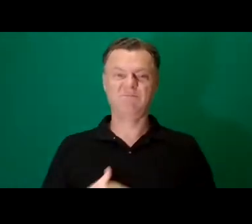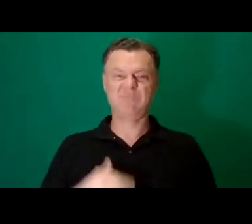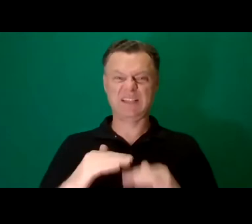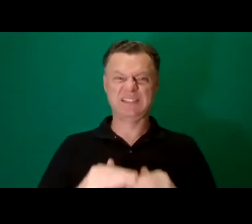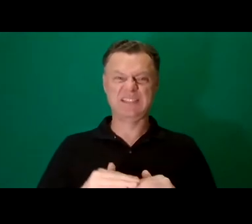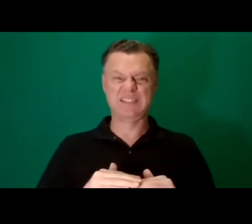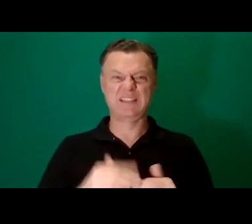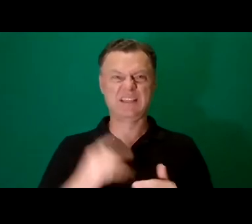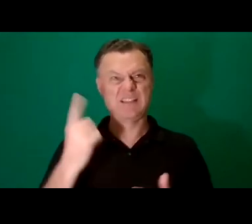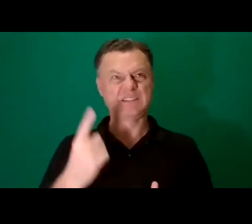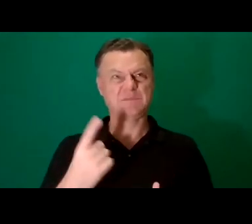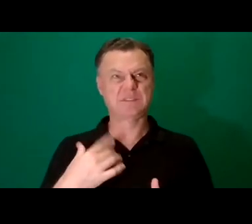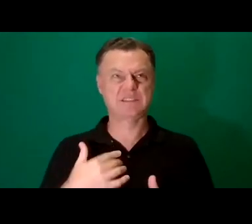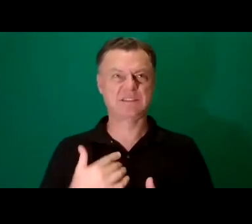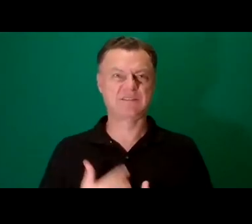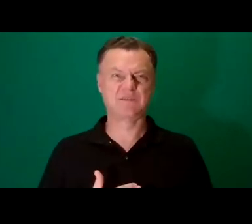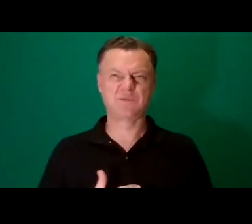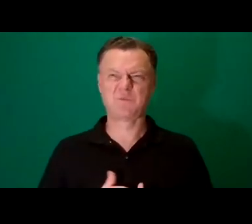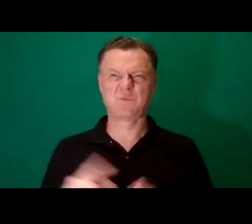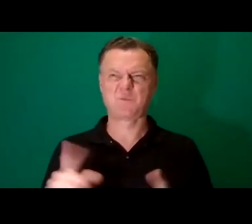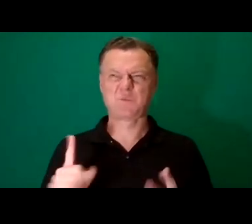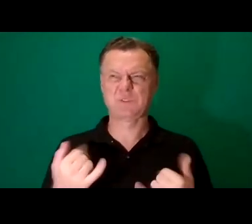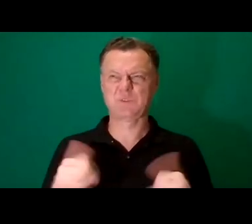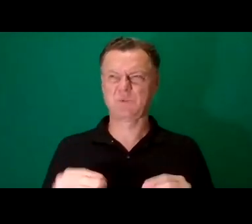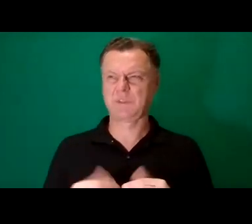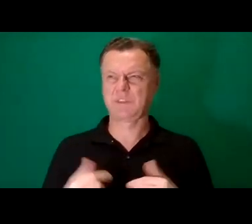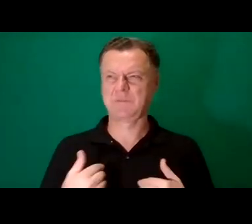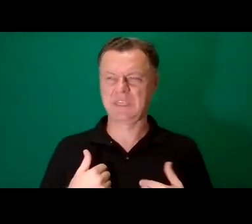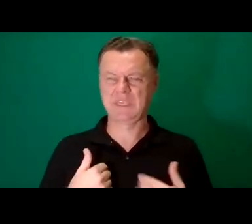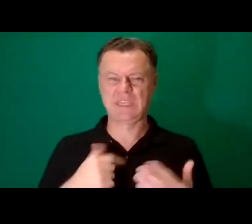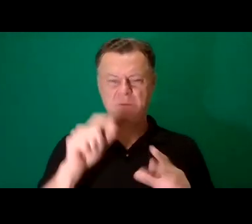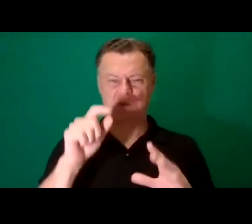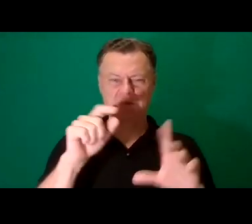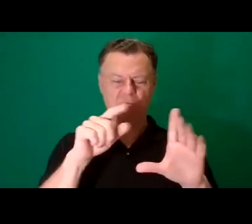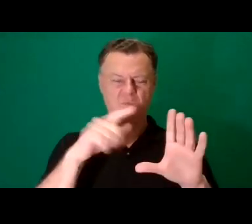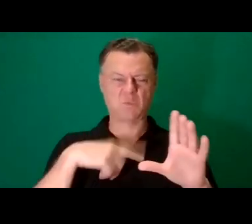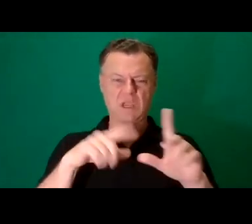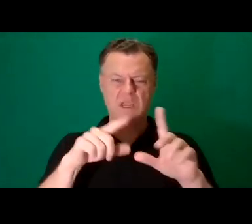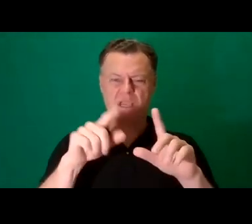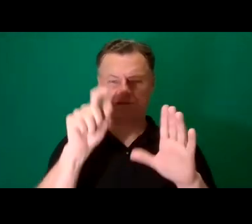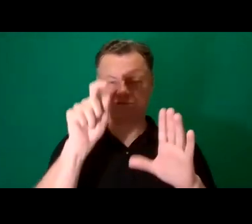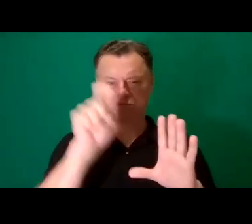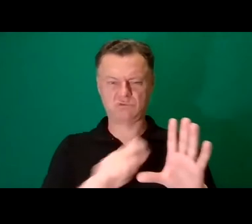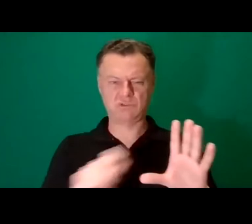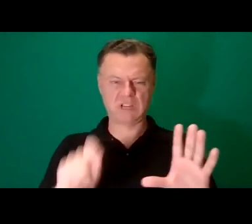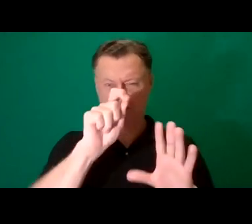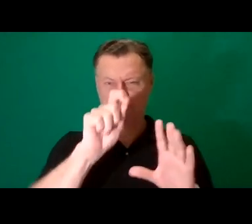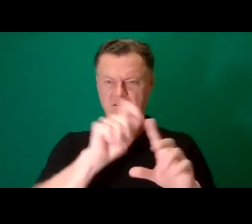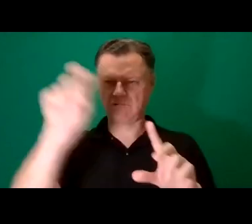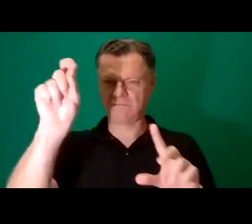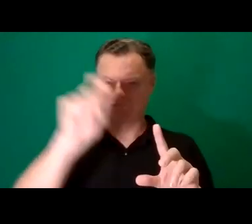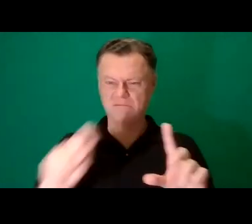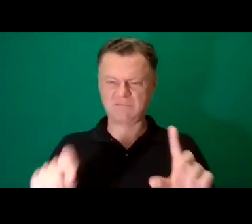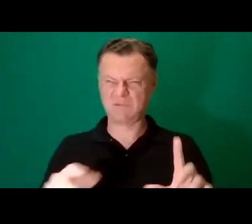"what's wrong with me? Why do I have to do this? This doesn't make any sense